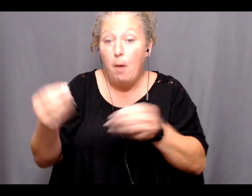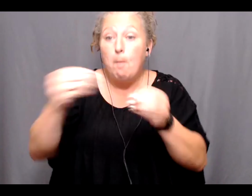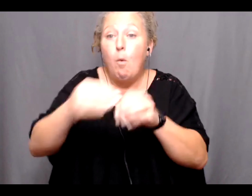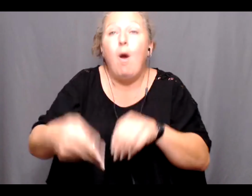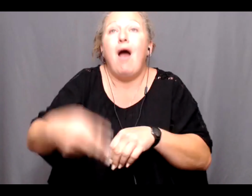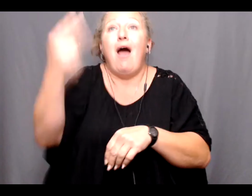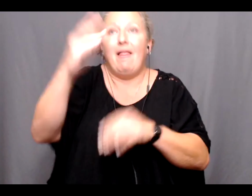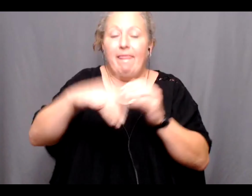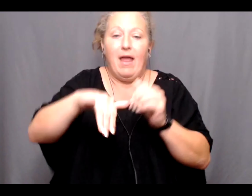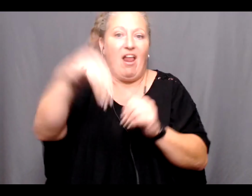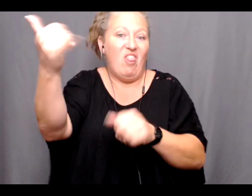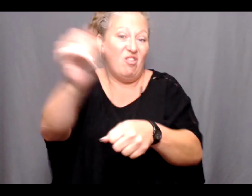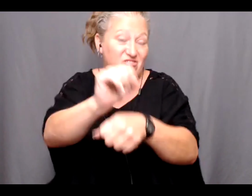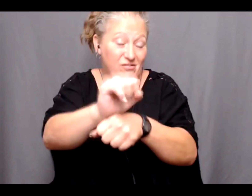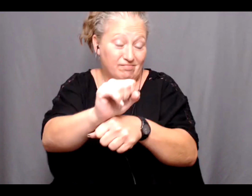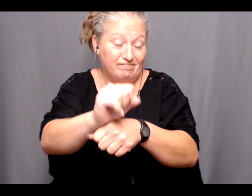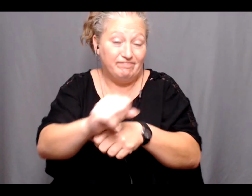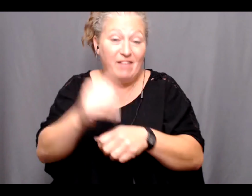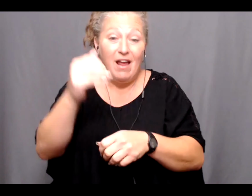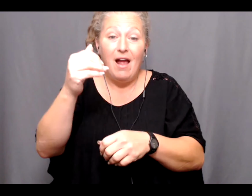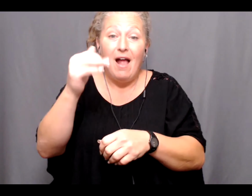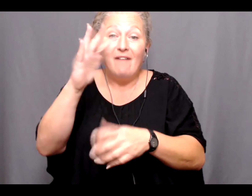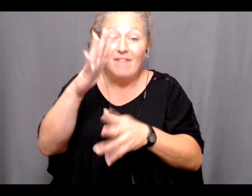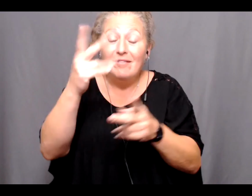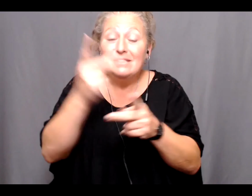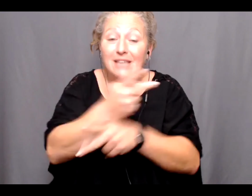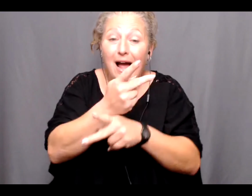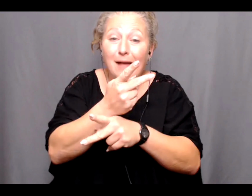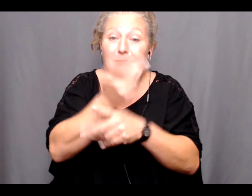5 times higher than the average across other industries.